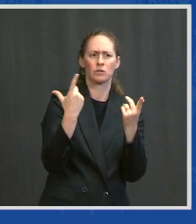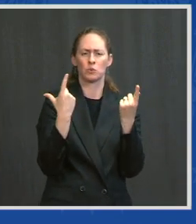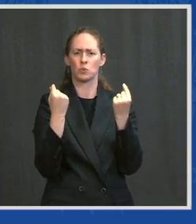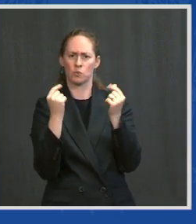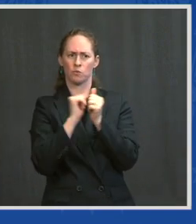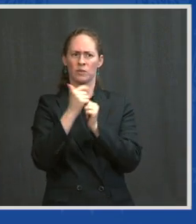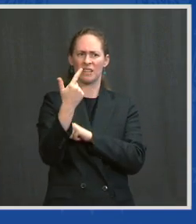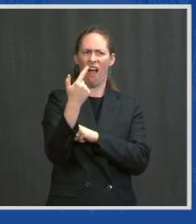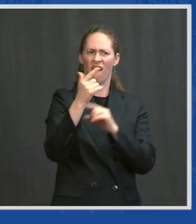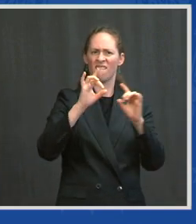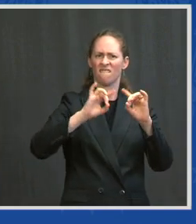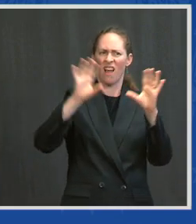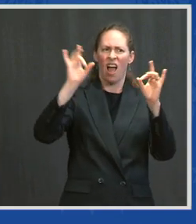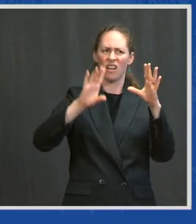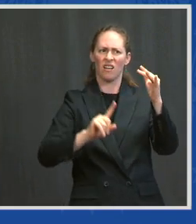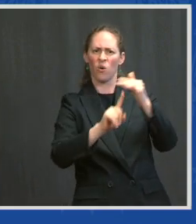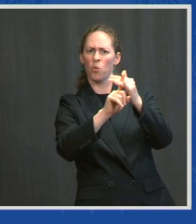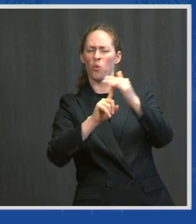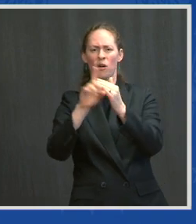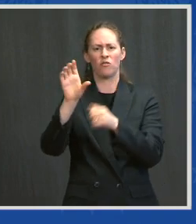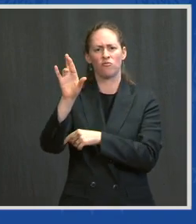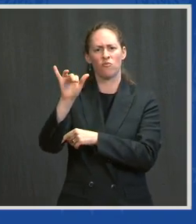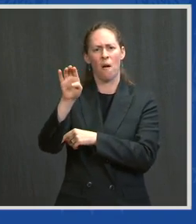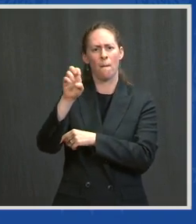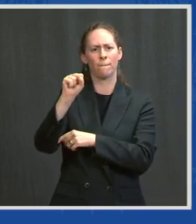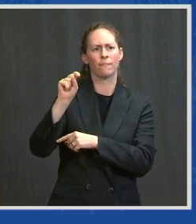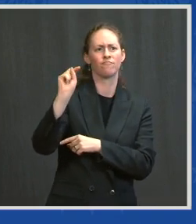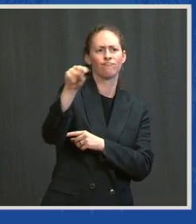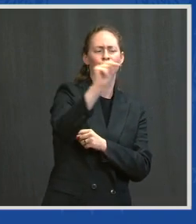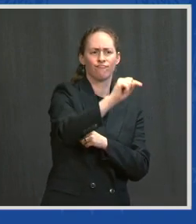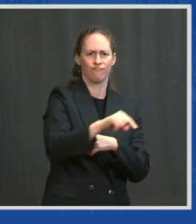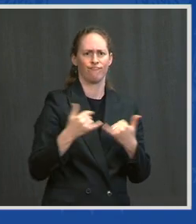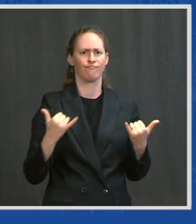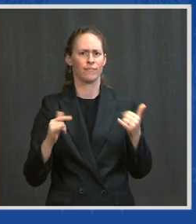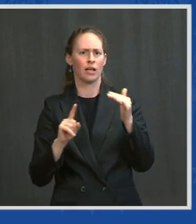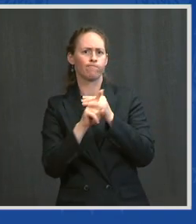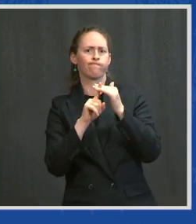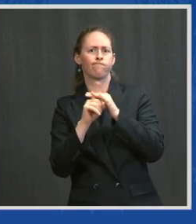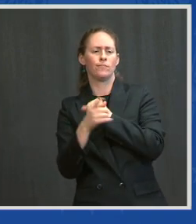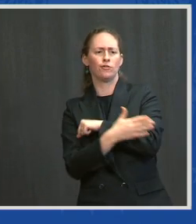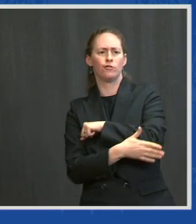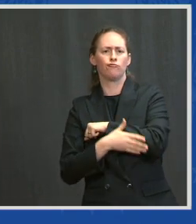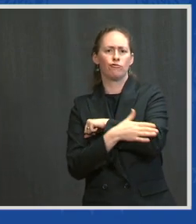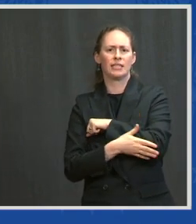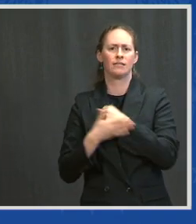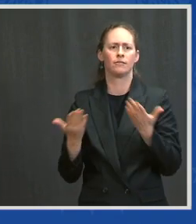that we've been seeing in our country for far too long, that has spiked since the start of the pandemic over a year ago.